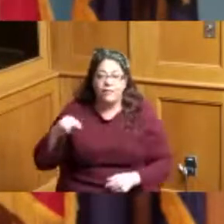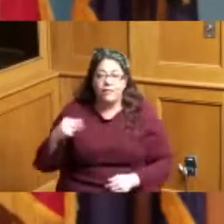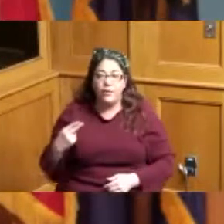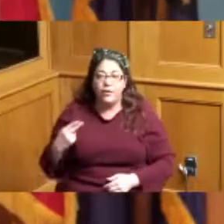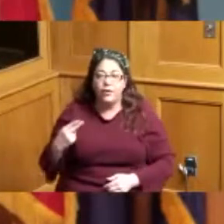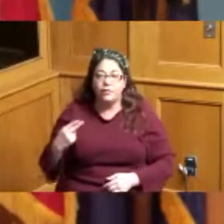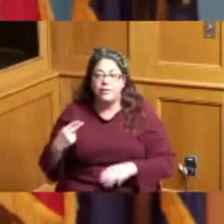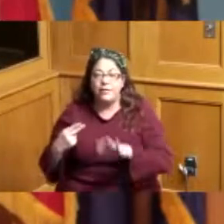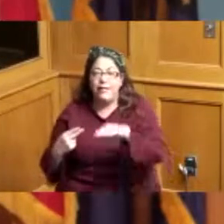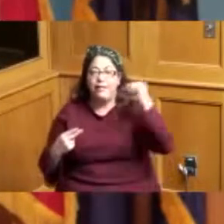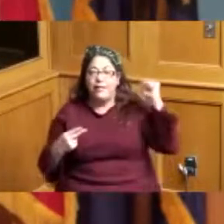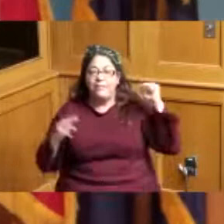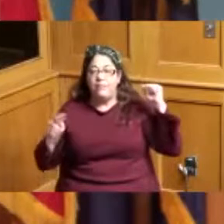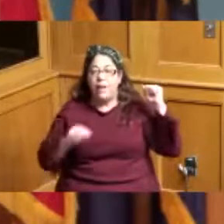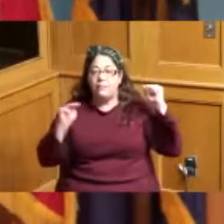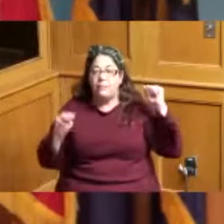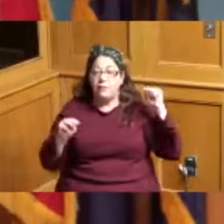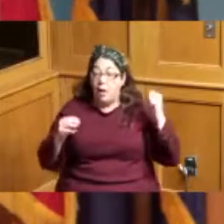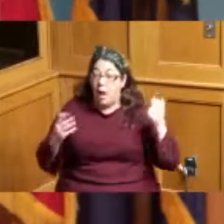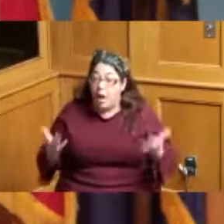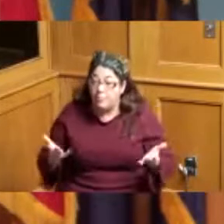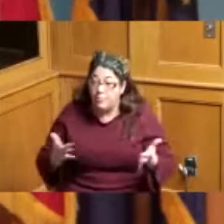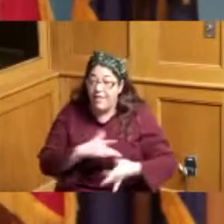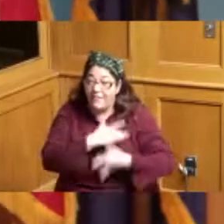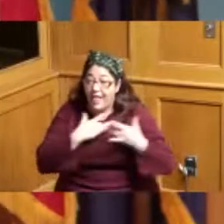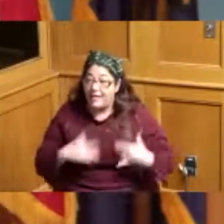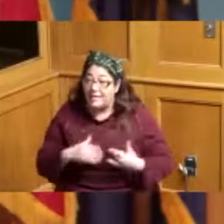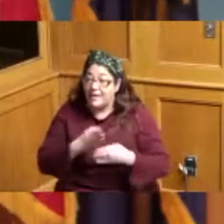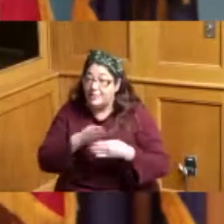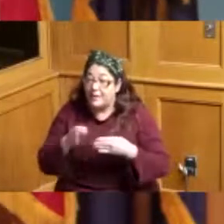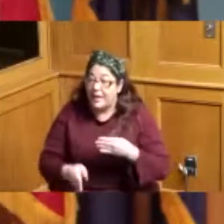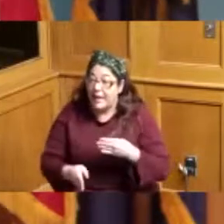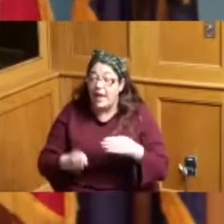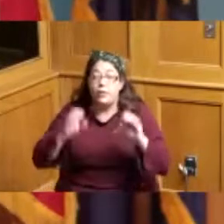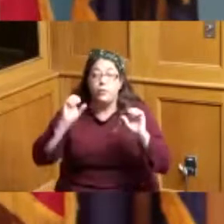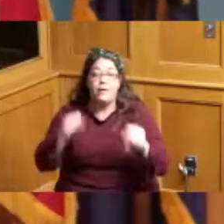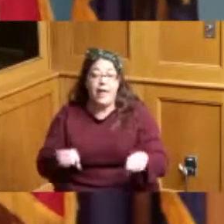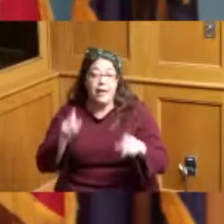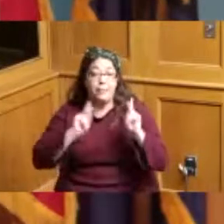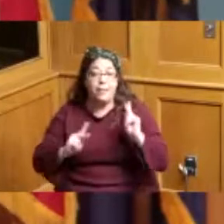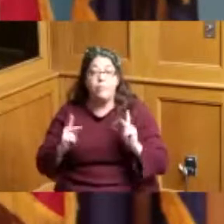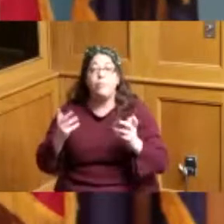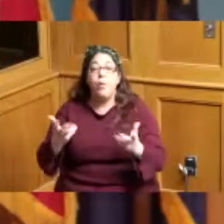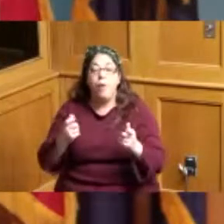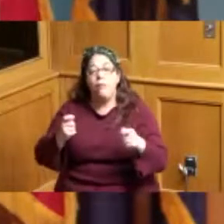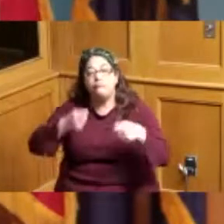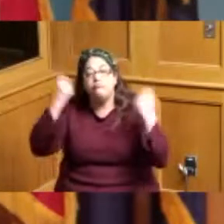leave on Monday it's valentine's weekend you can just people looking for something to do so we